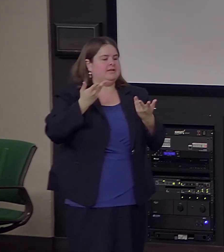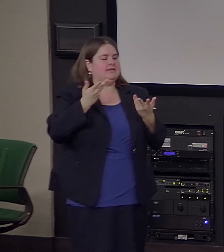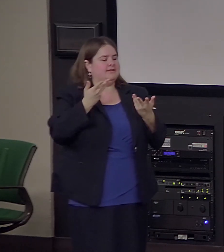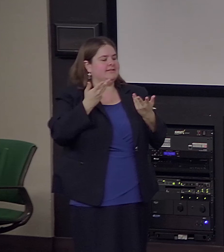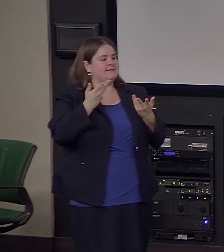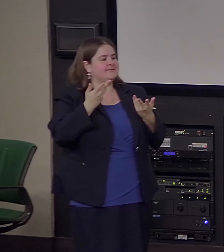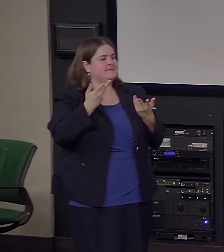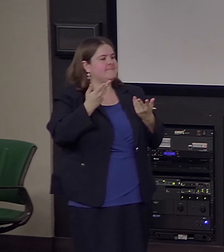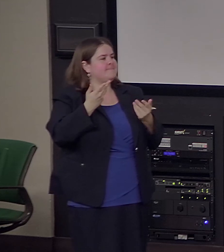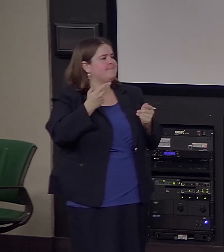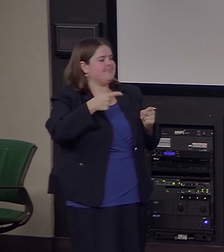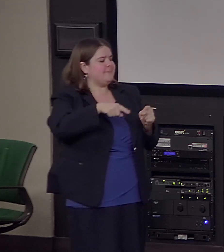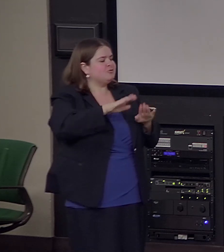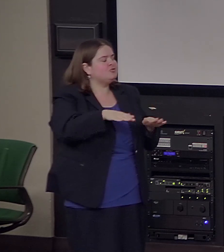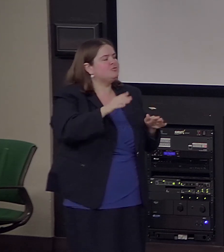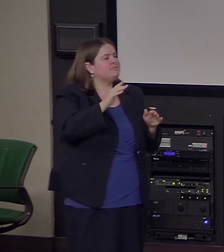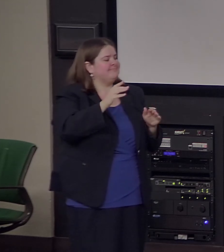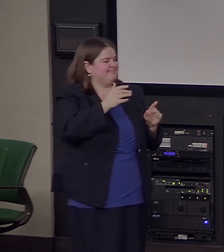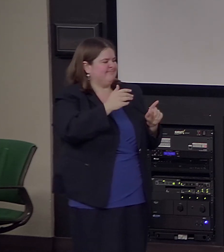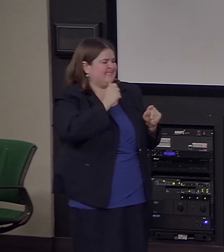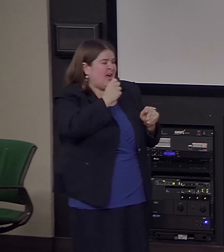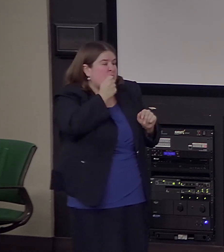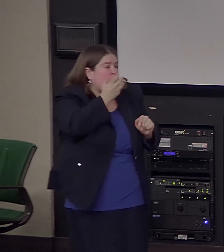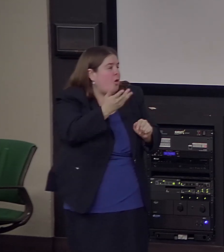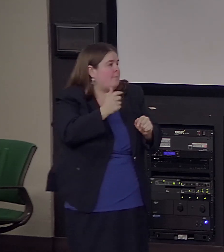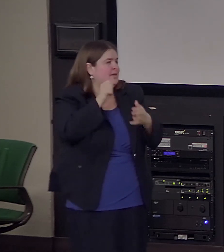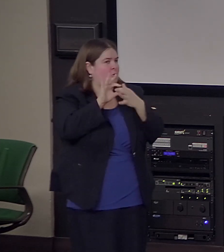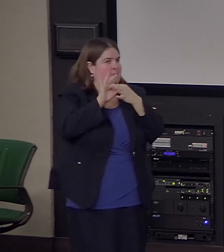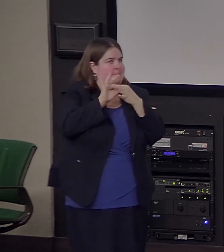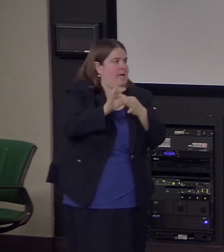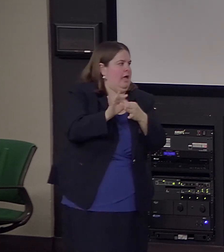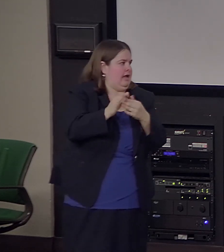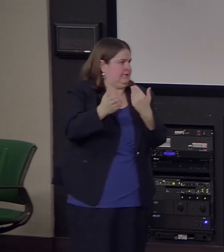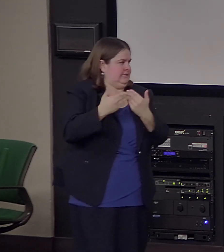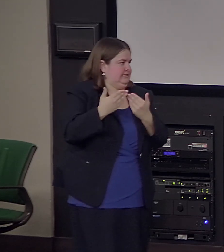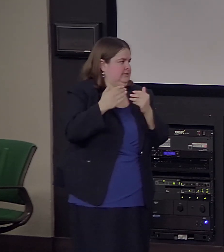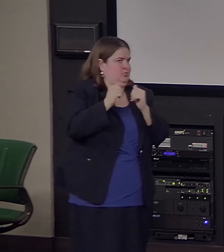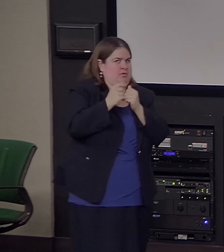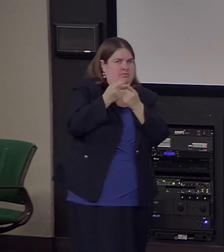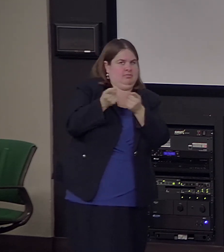they don't seem warm and don't bond easily with their caregivers.